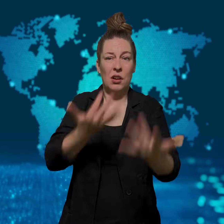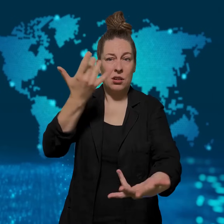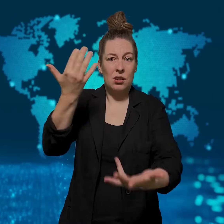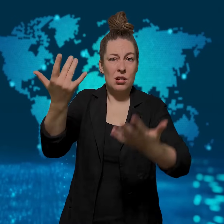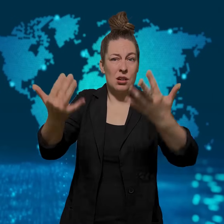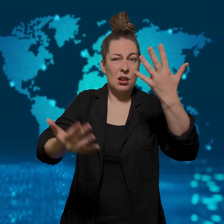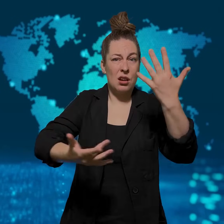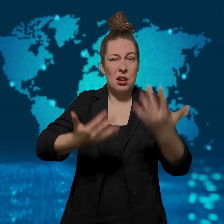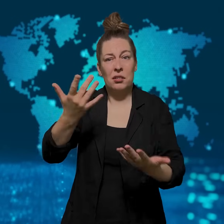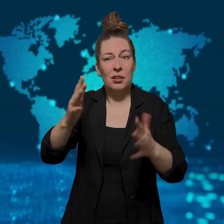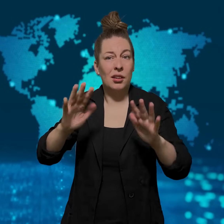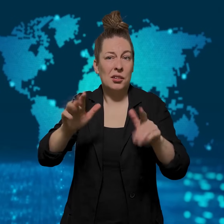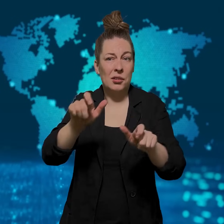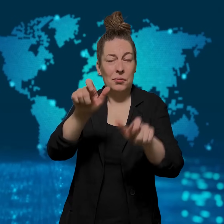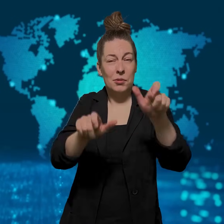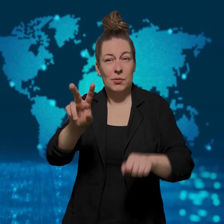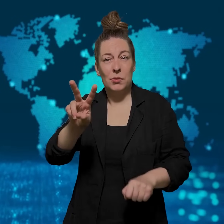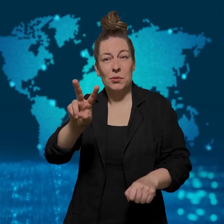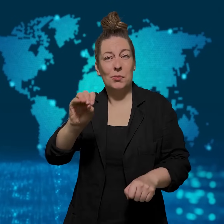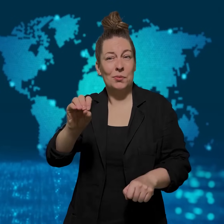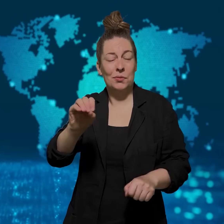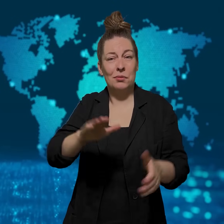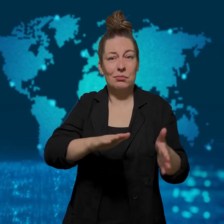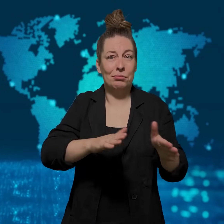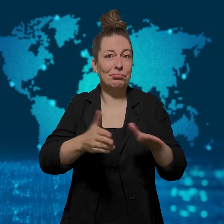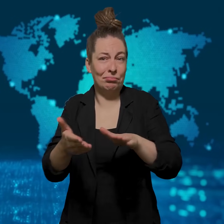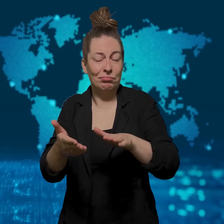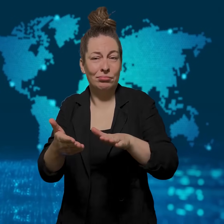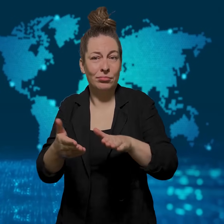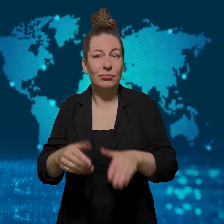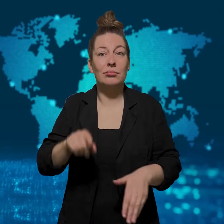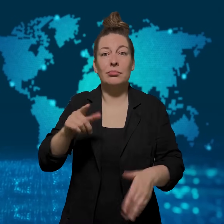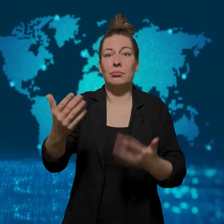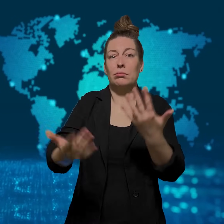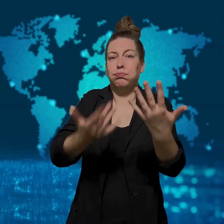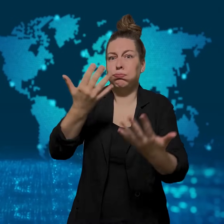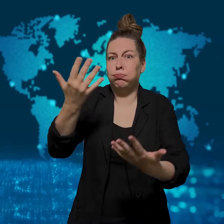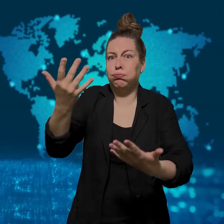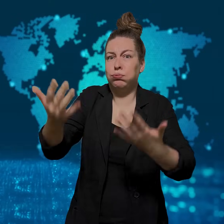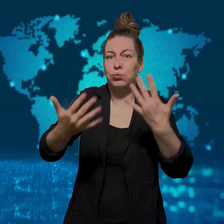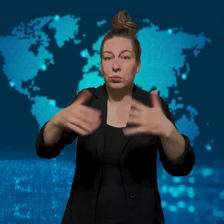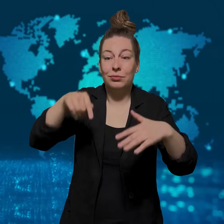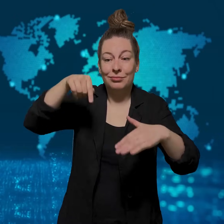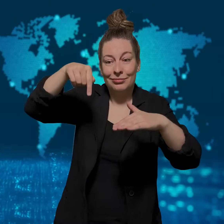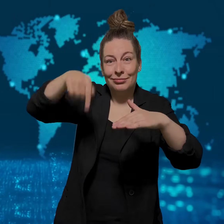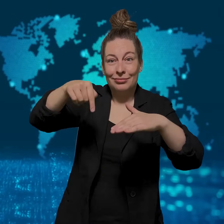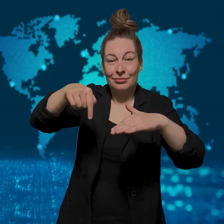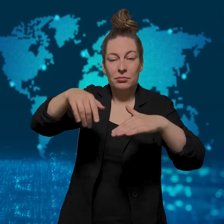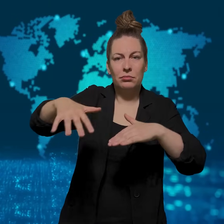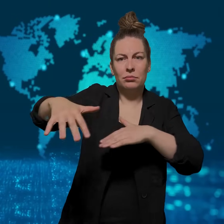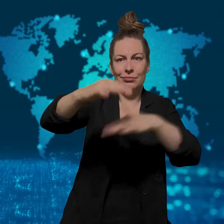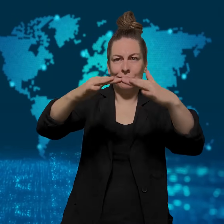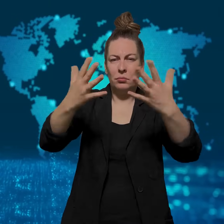in India killed at least 20 people.